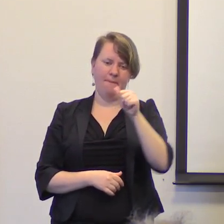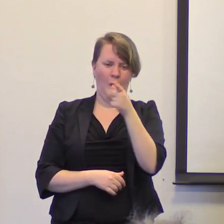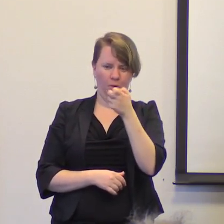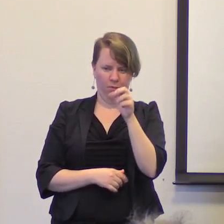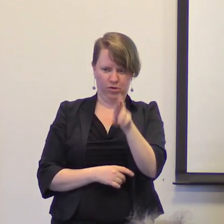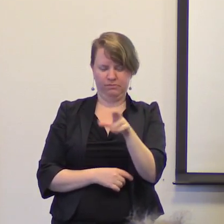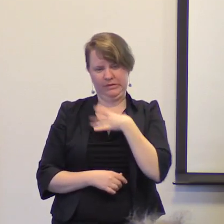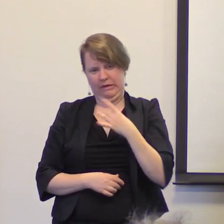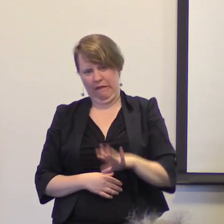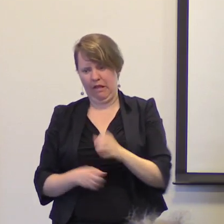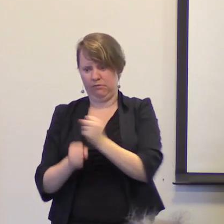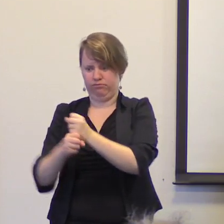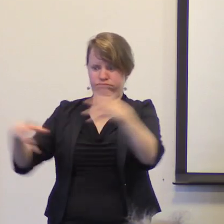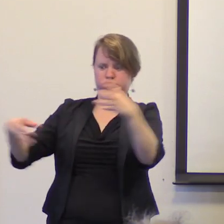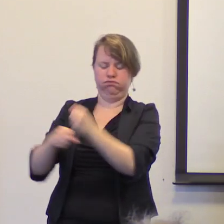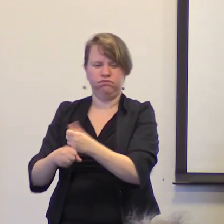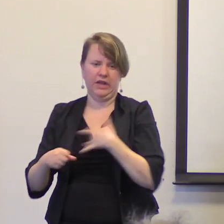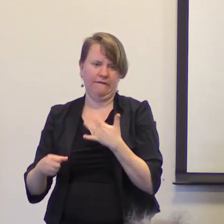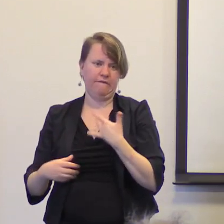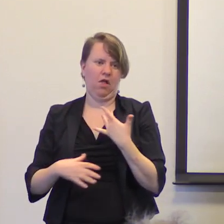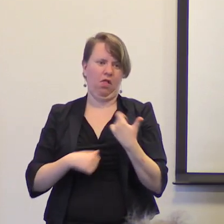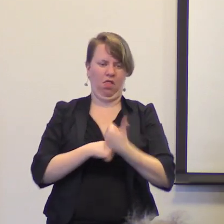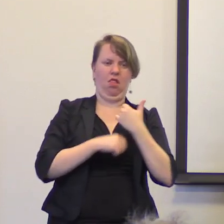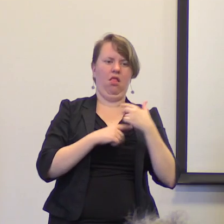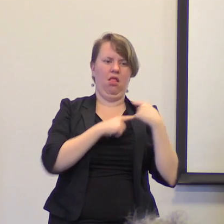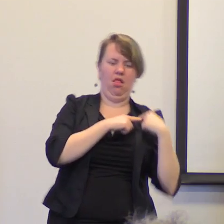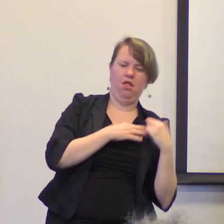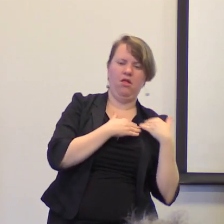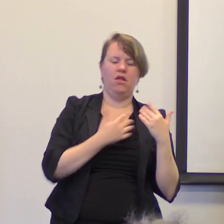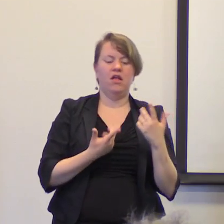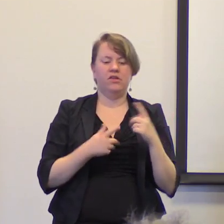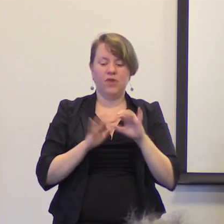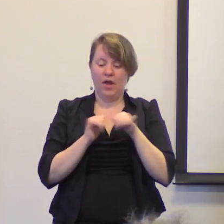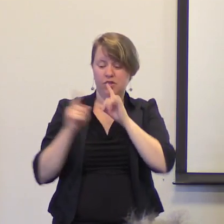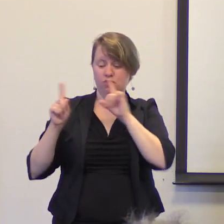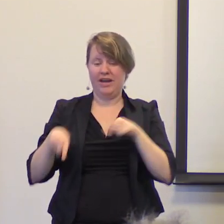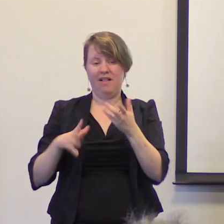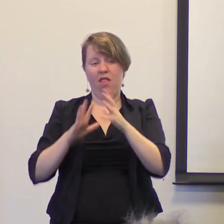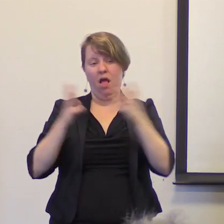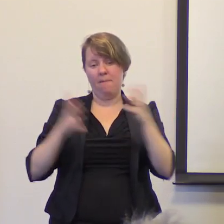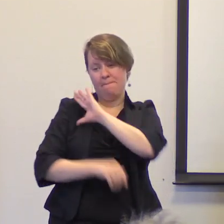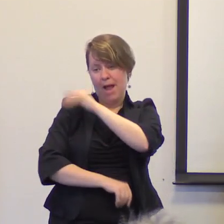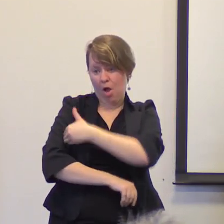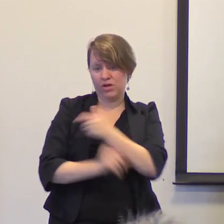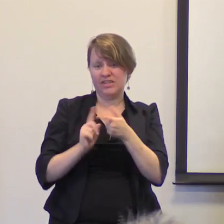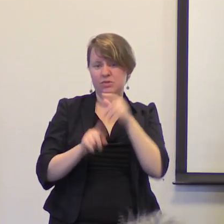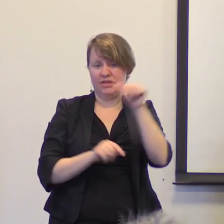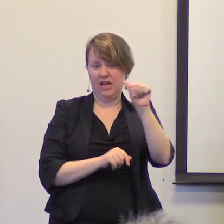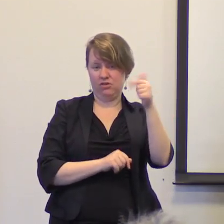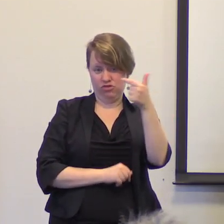Bomb went off, and he felt very endangered. So the way he reacted--because he had a lot of power, being the attorney general, and